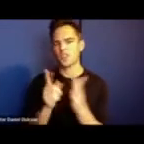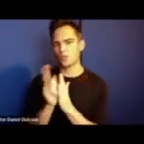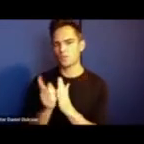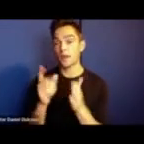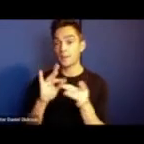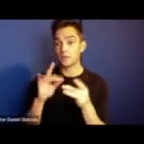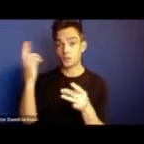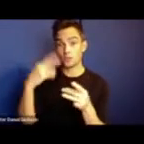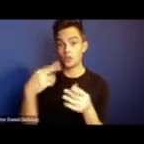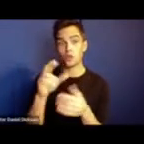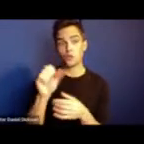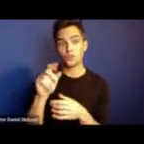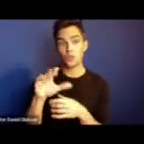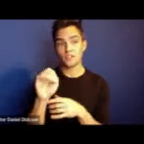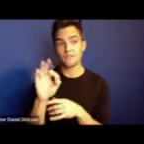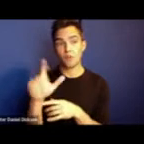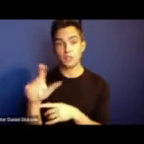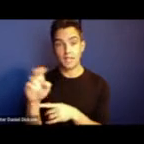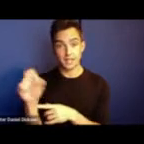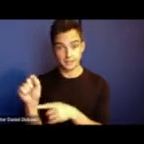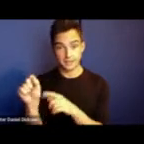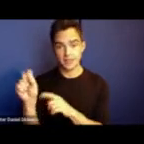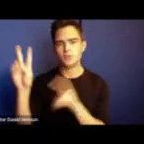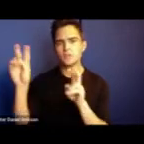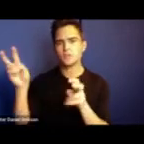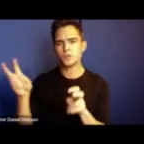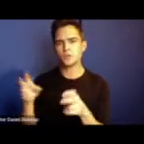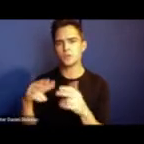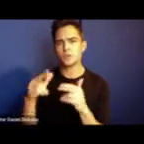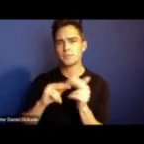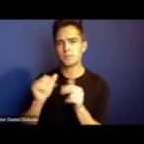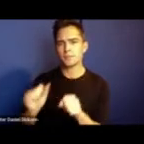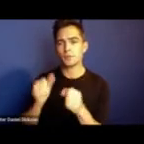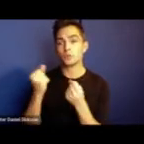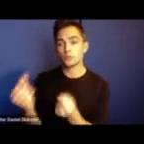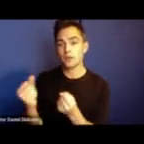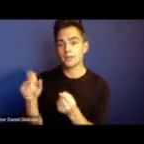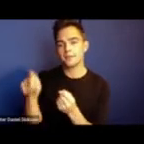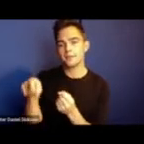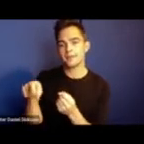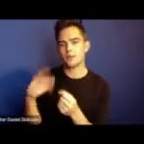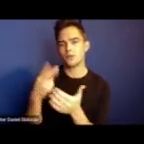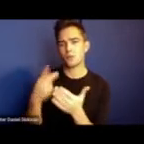resourcefulness was an issue, buildable strength that was needed, both for serious mental